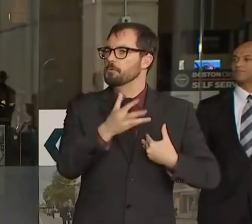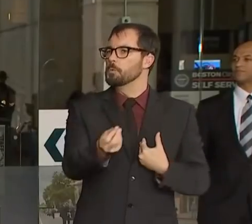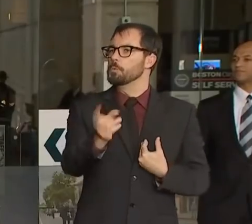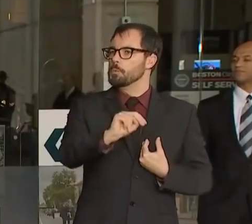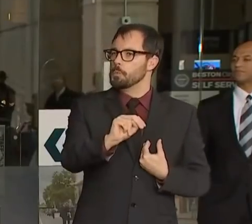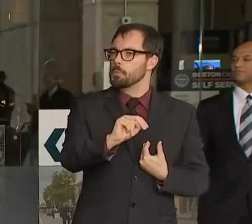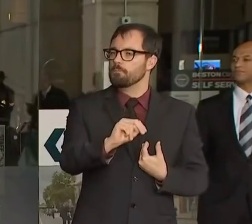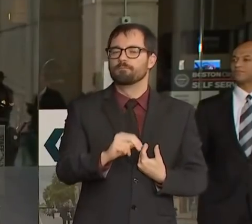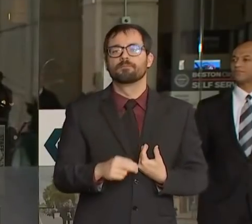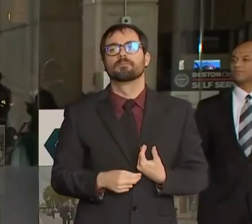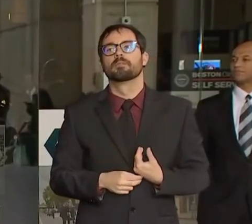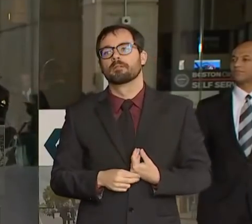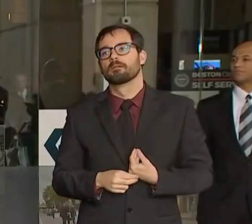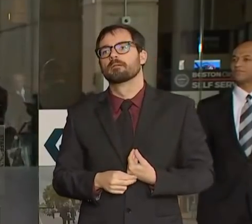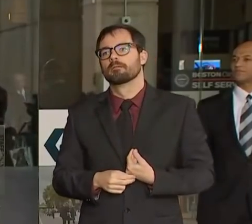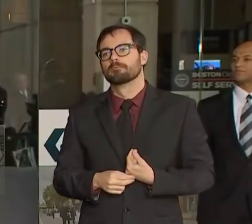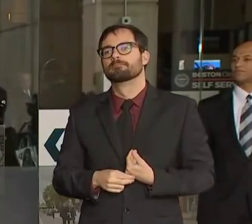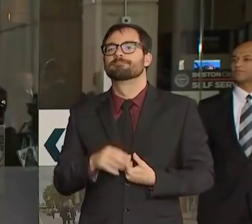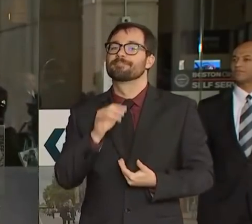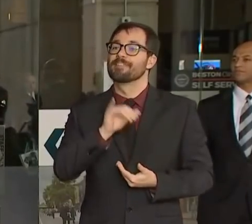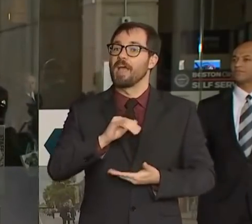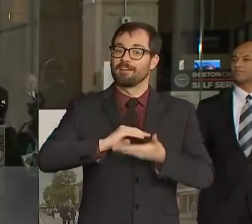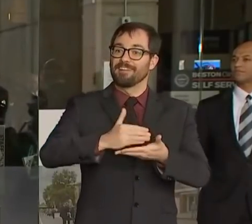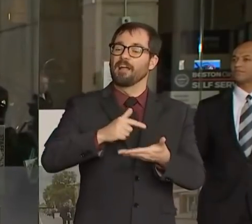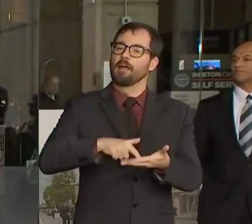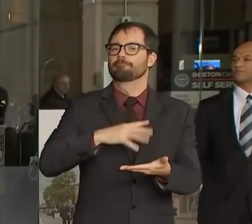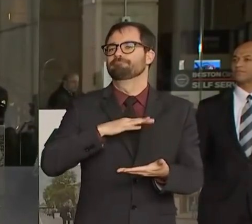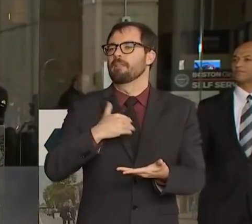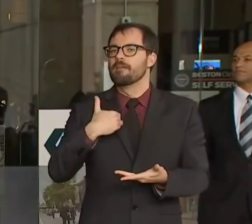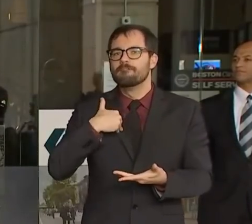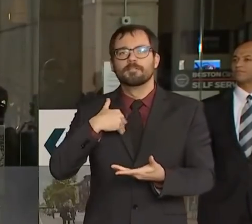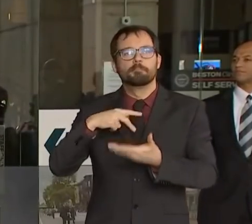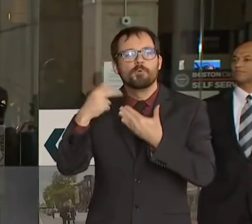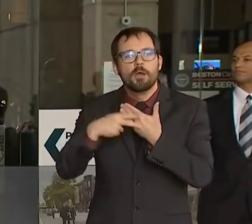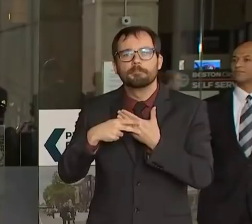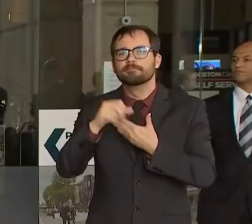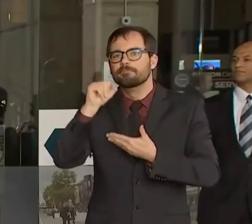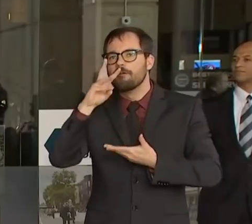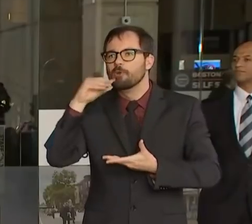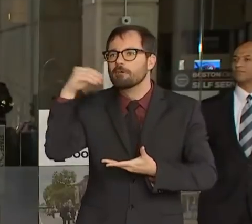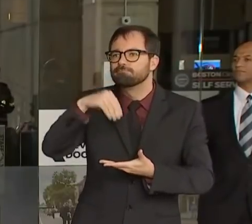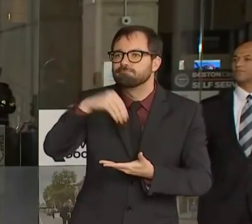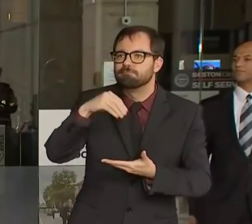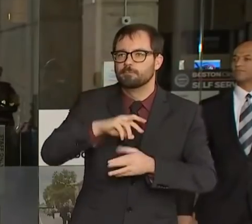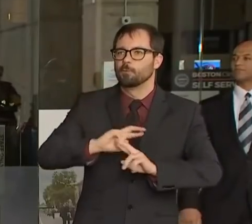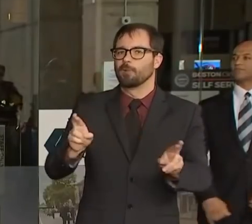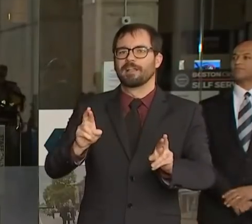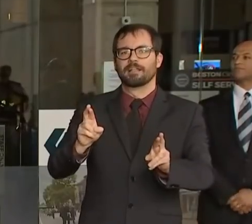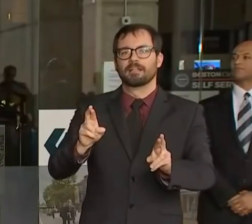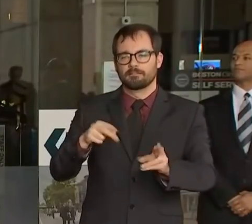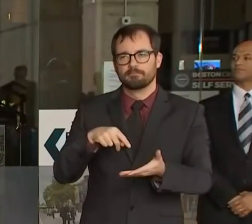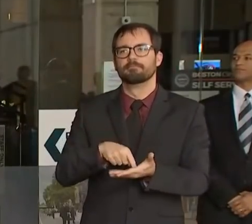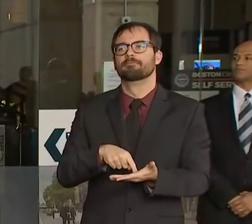THEY HAVE THEIR OWN COMPUTERS. WE GOT THE PROGRAMS ON THERE.